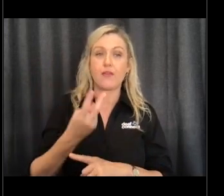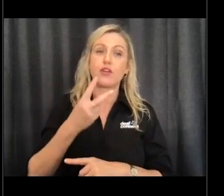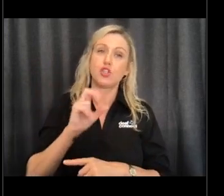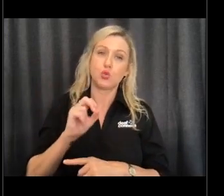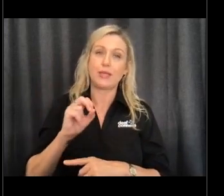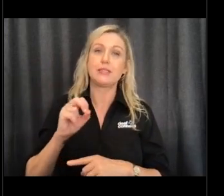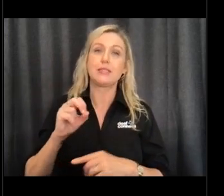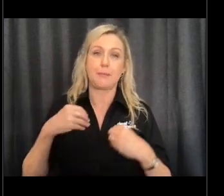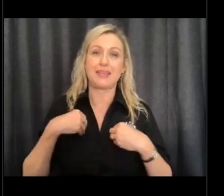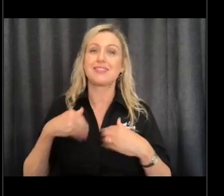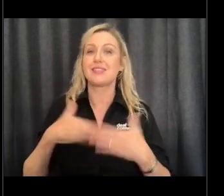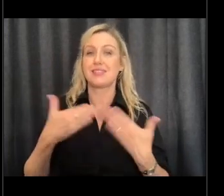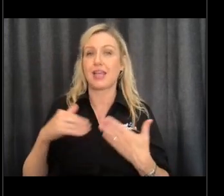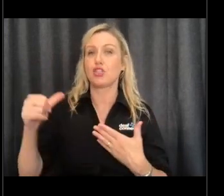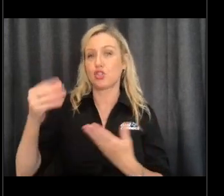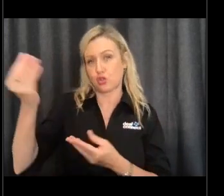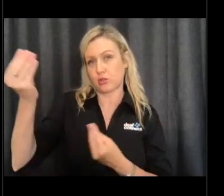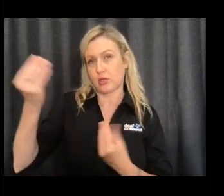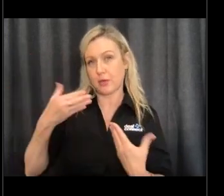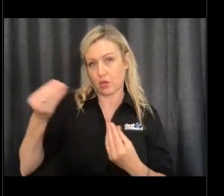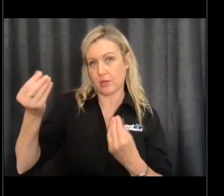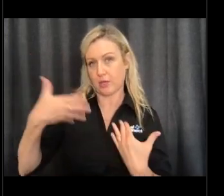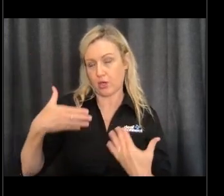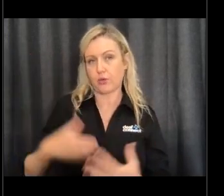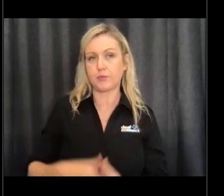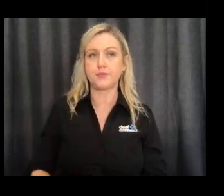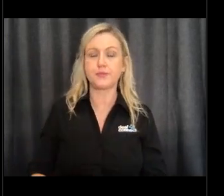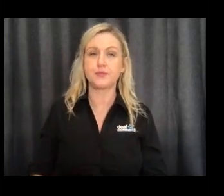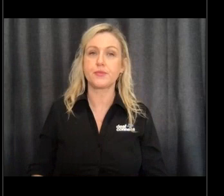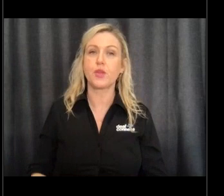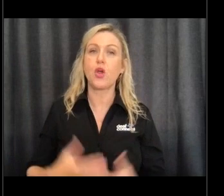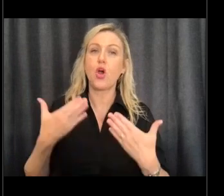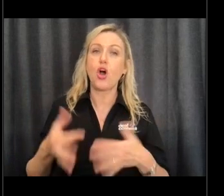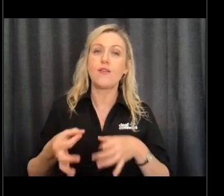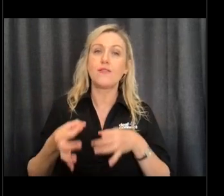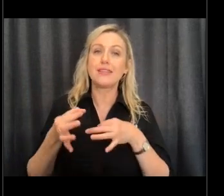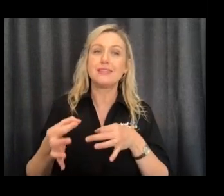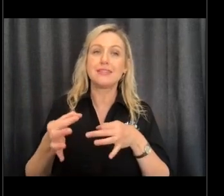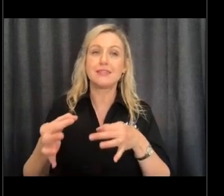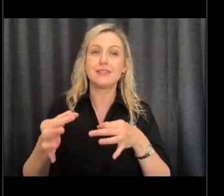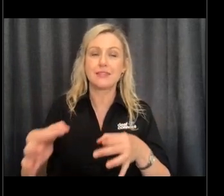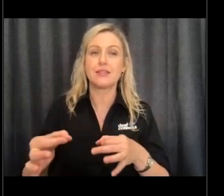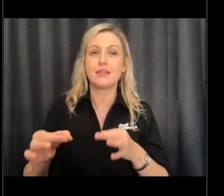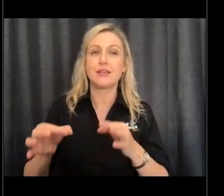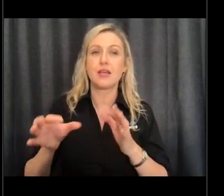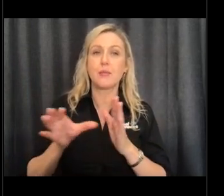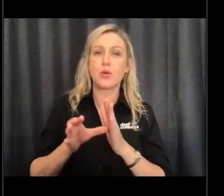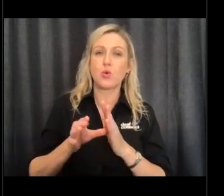The thing about delays is it's often dependent on the reason for the delay.